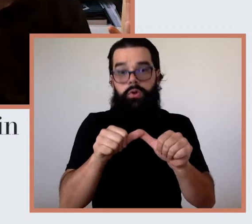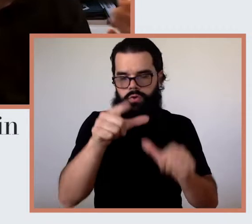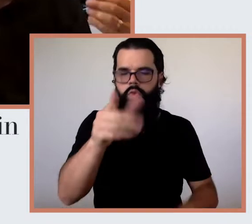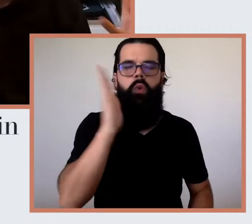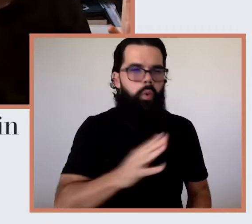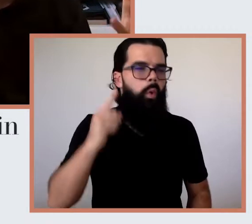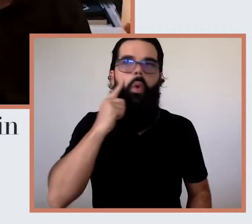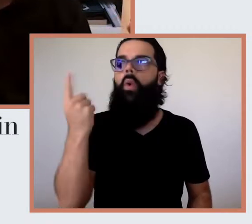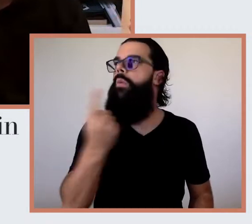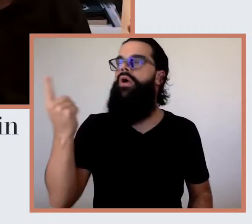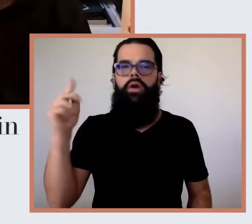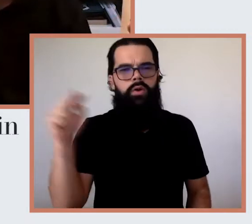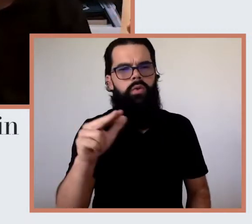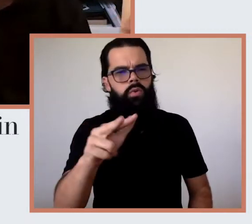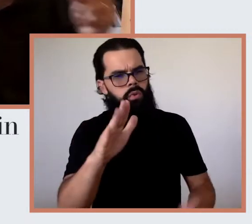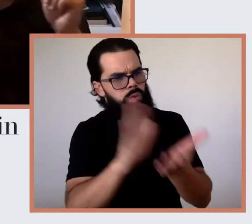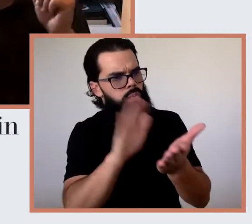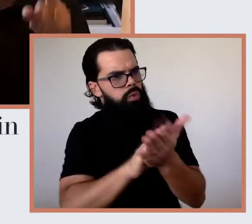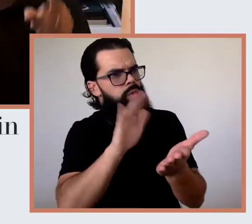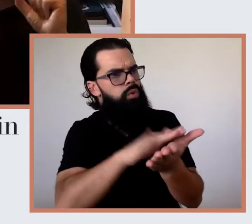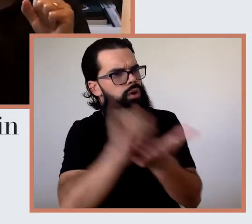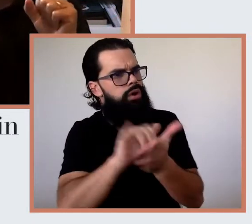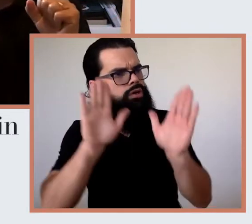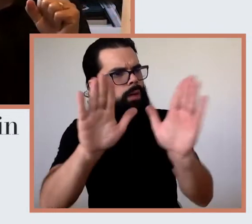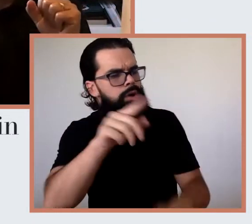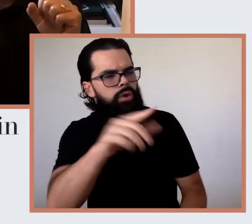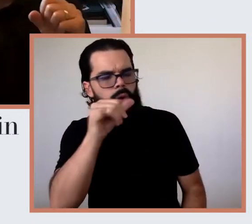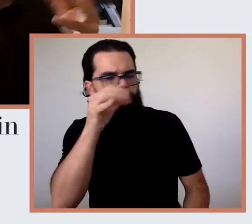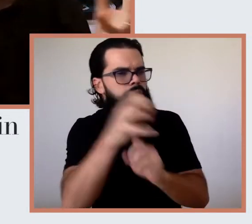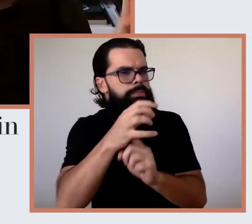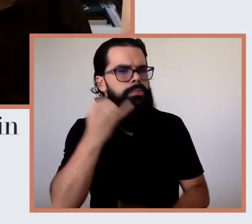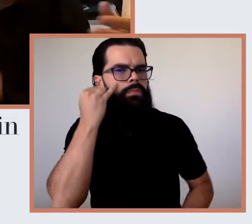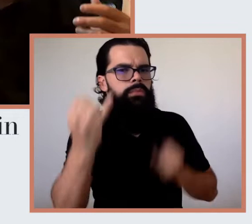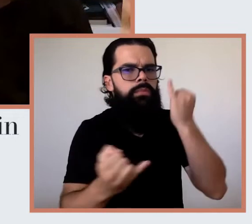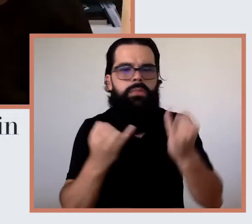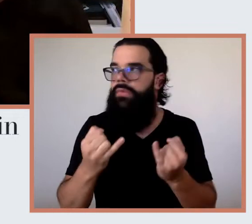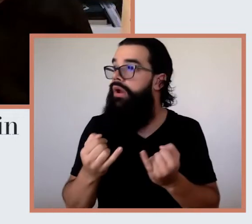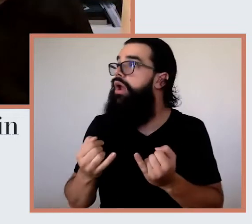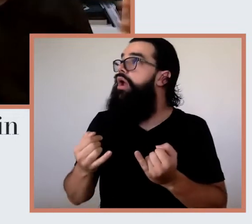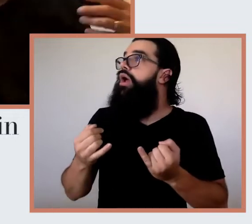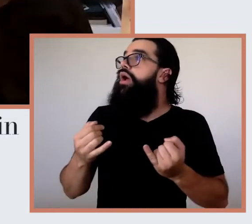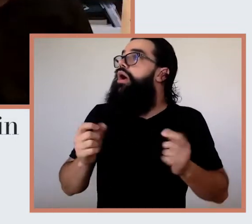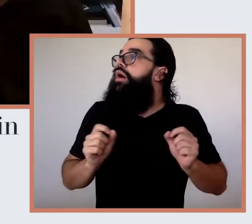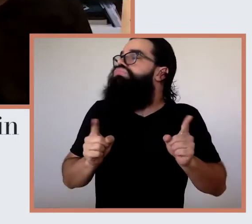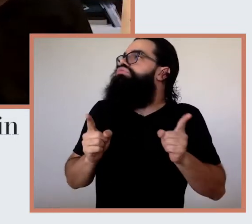Because at some point, hopefully you'll hear somebody go, "That's a great idea." So that's kind of my life, that's sort of my story.